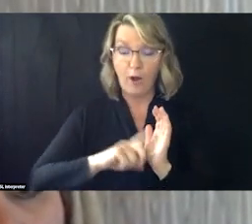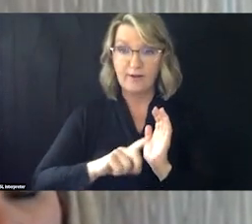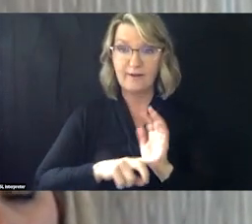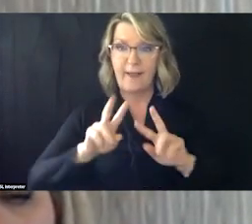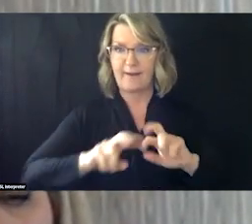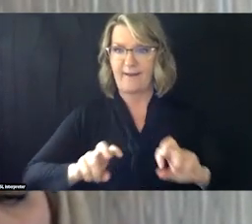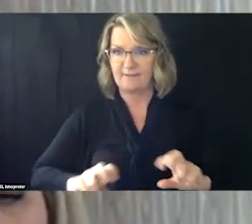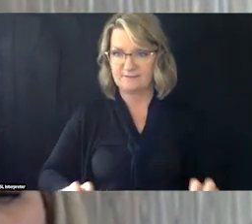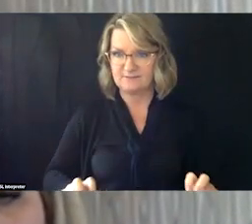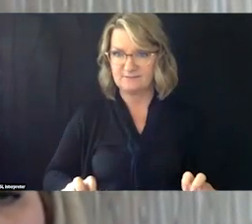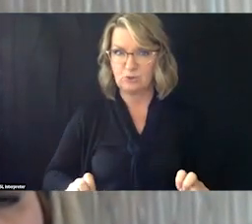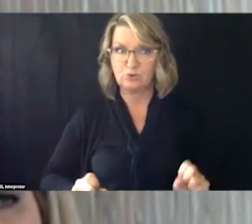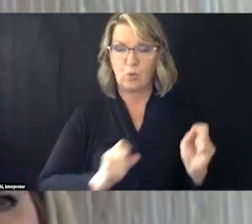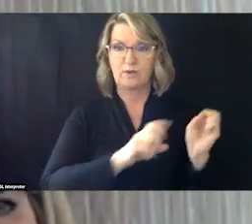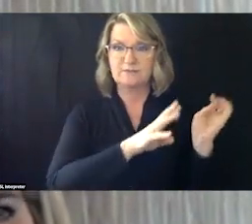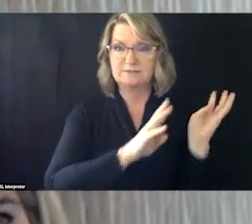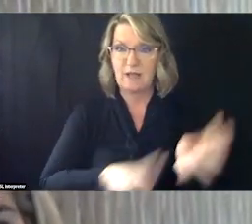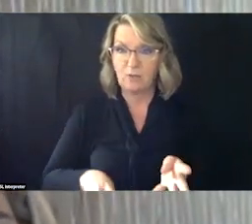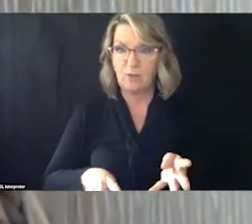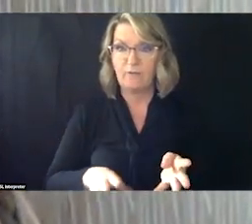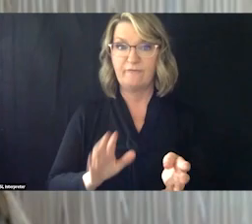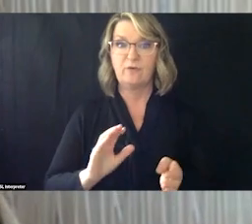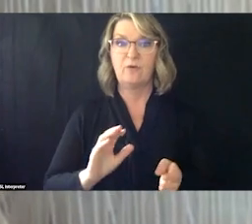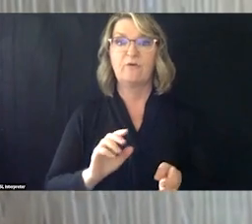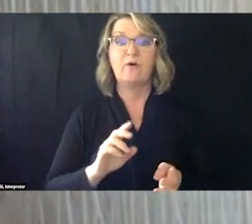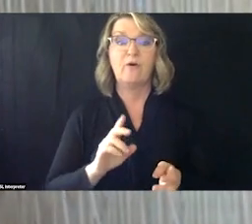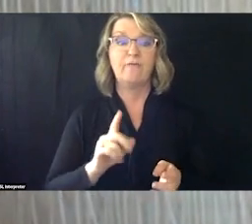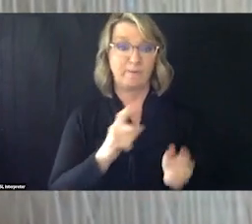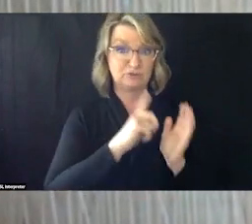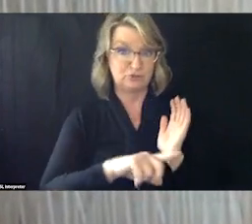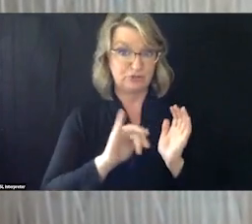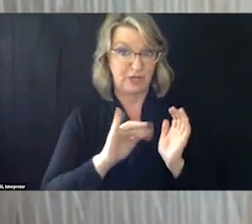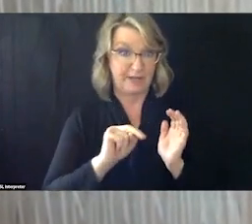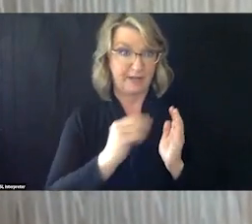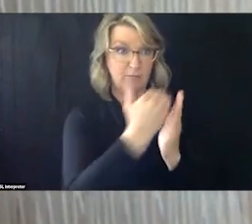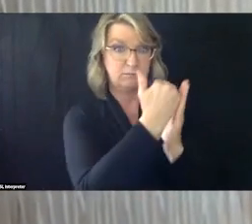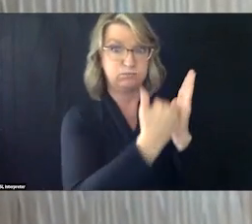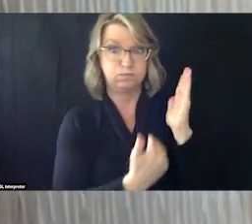analysis so that we would do a download from our check-in stations of all the voters that checked